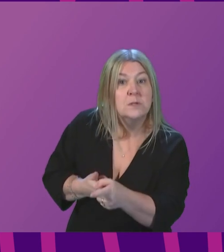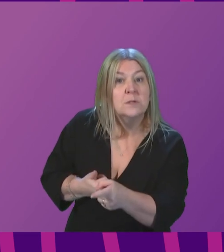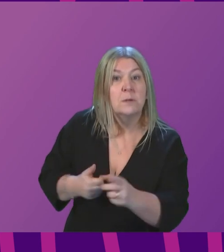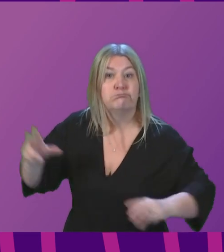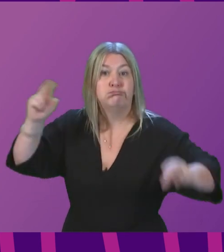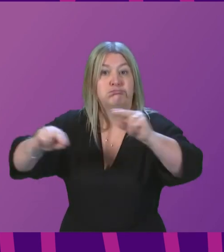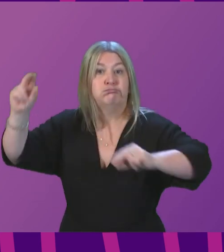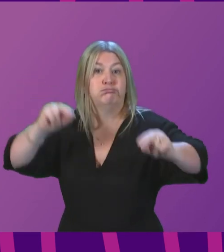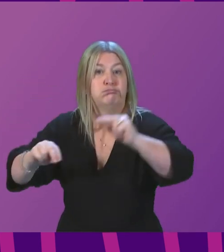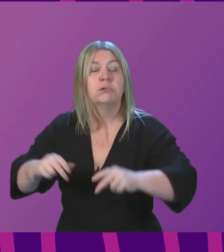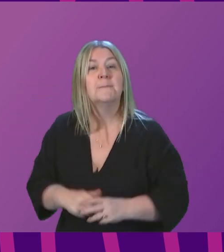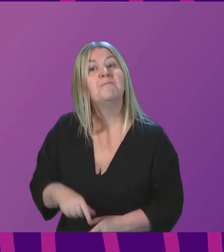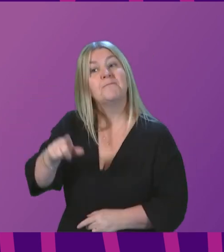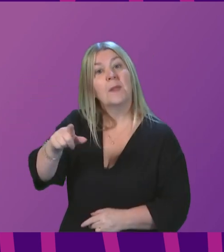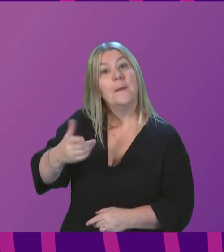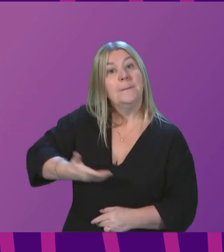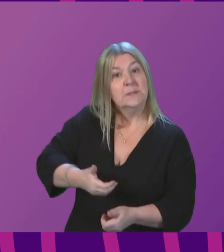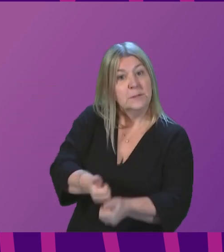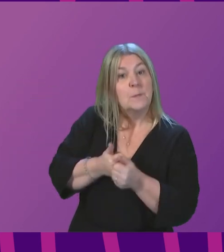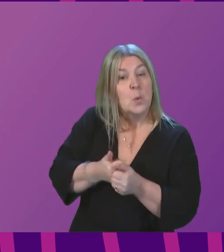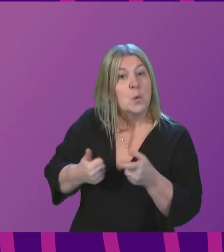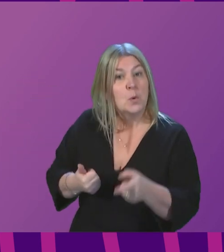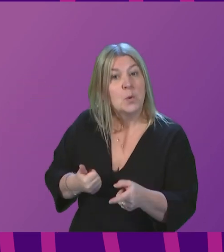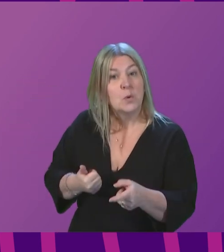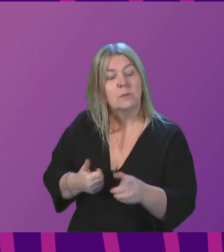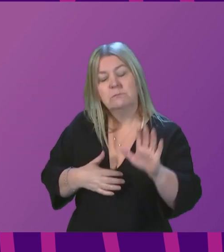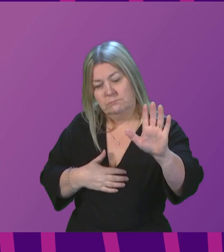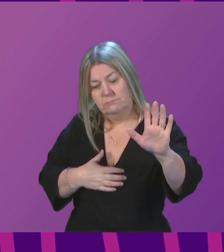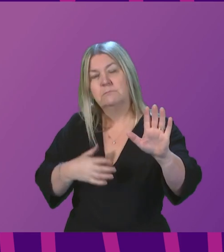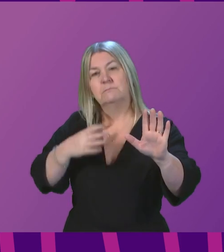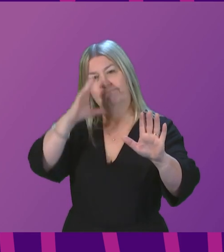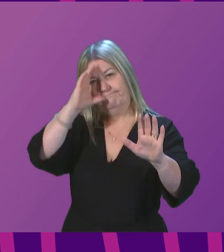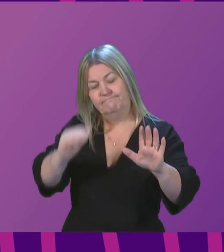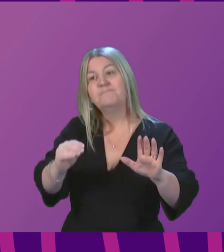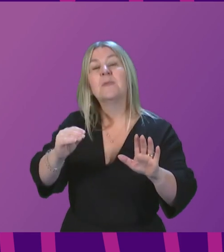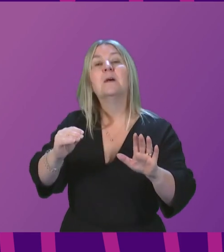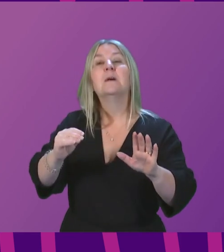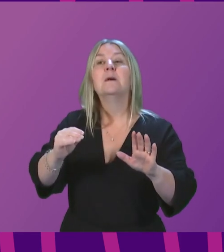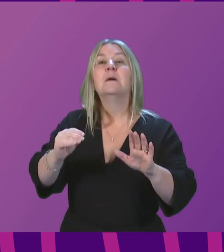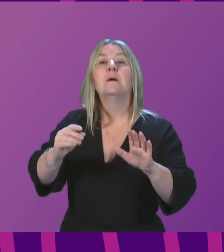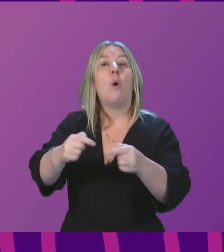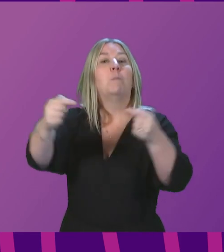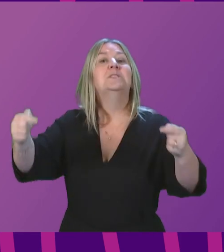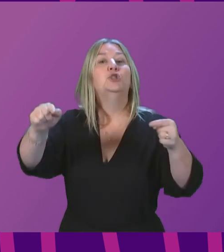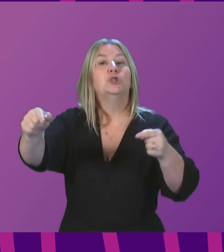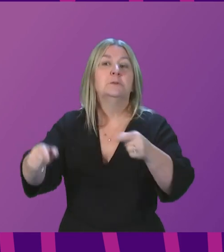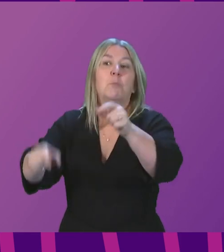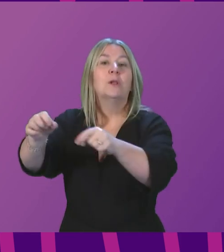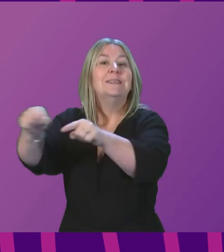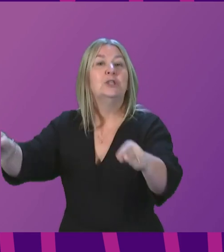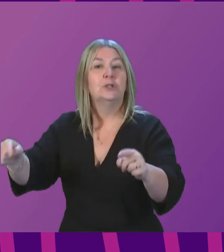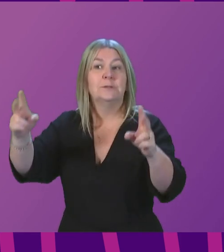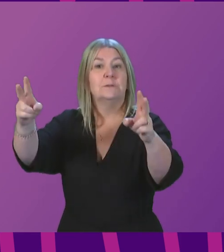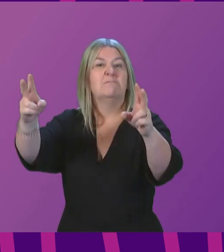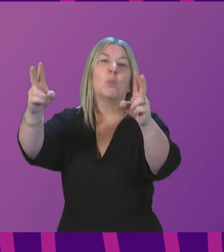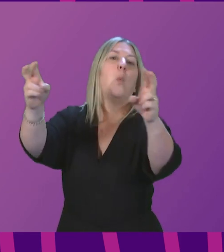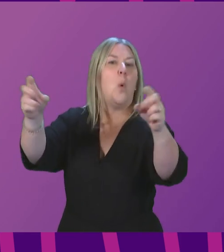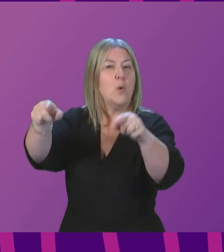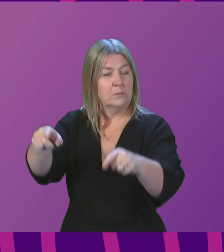Incidentally, on the issue of Opposition politicians quoting people, Douglas Ross opened his line